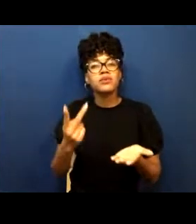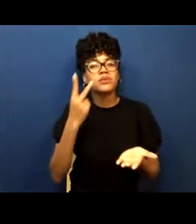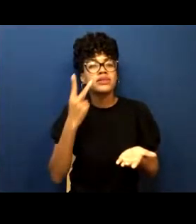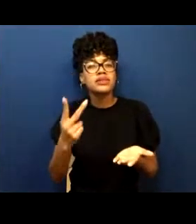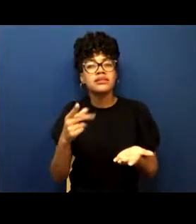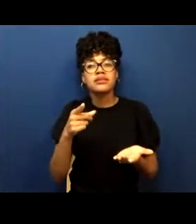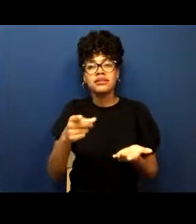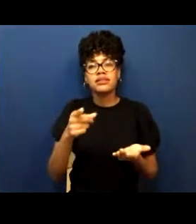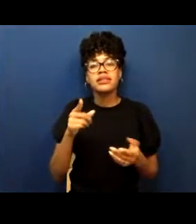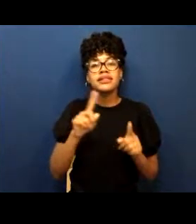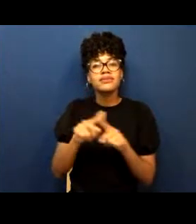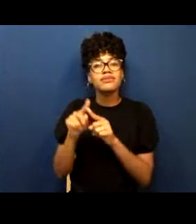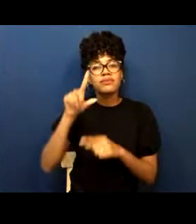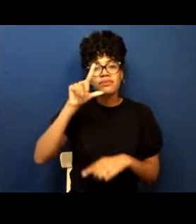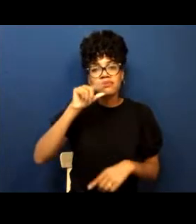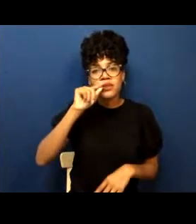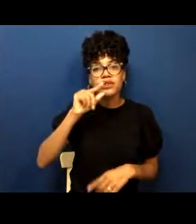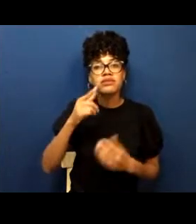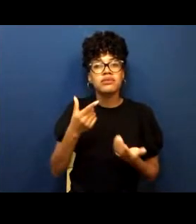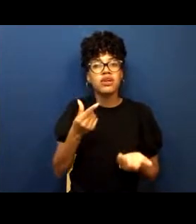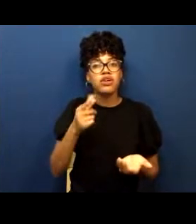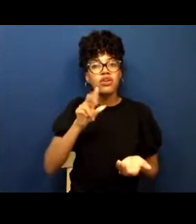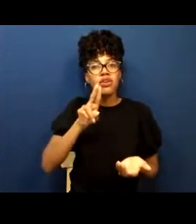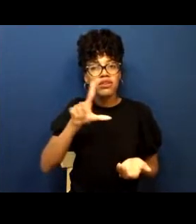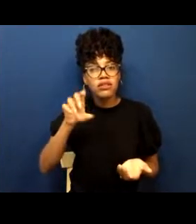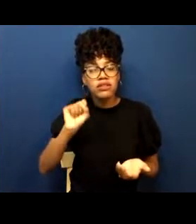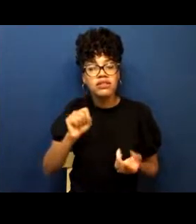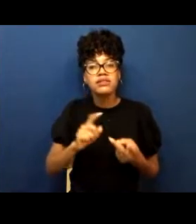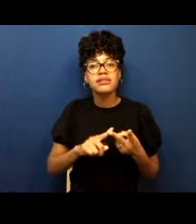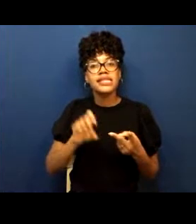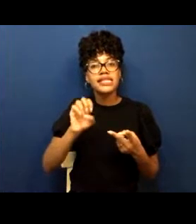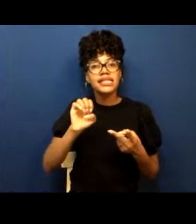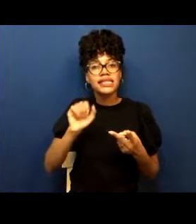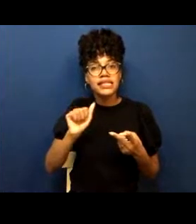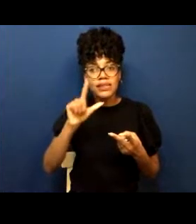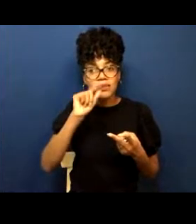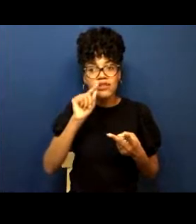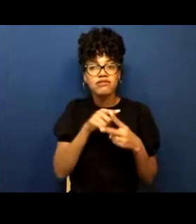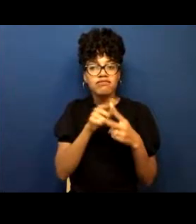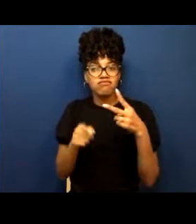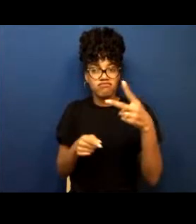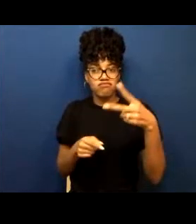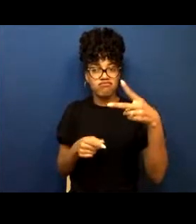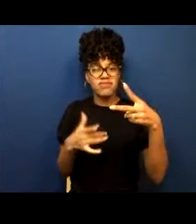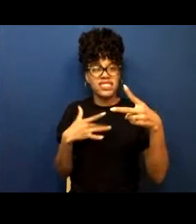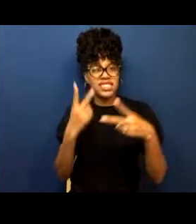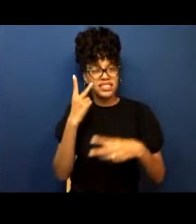and those are great seabirds and shorebirds to see. And they somewhat stay close to the shore.